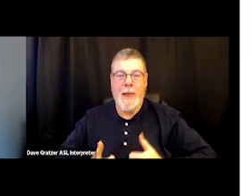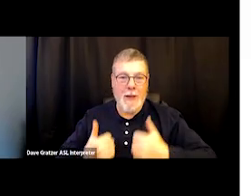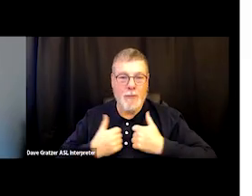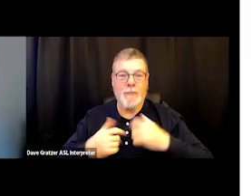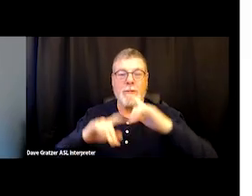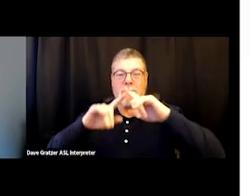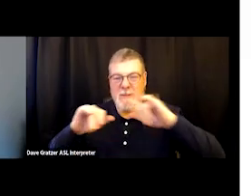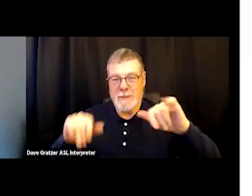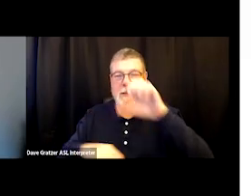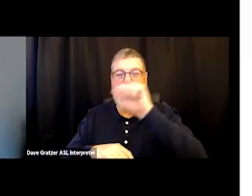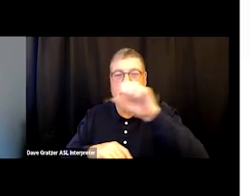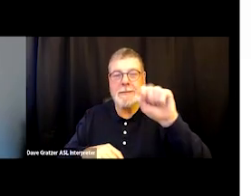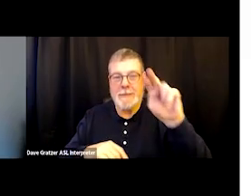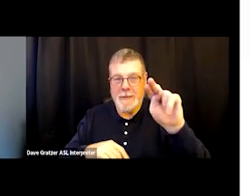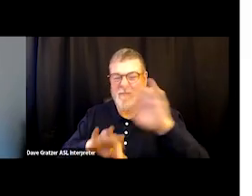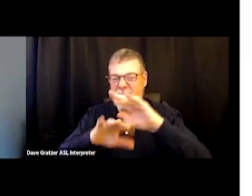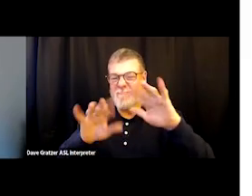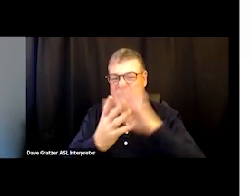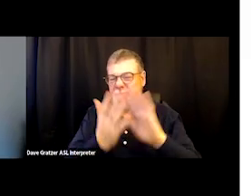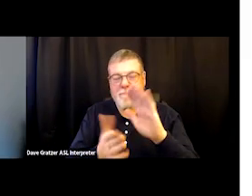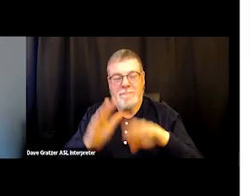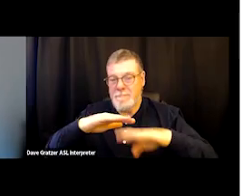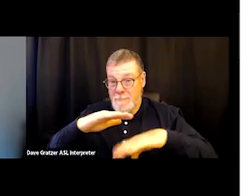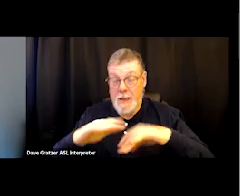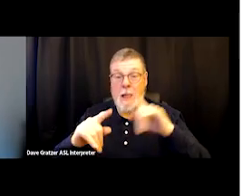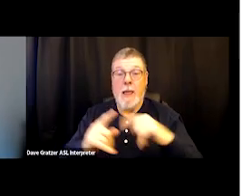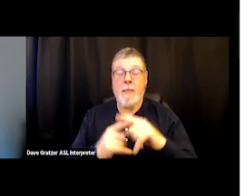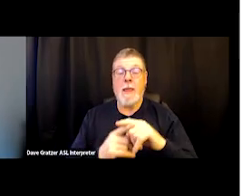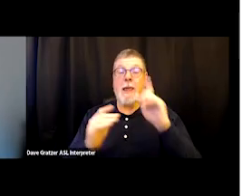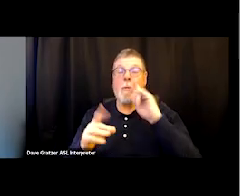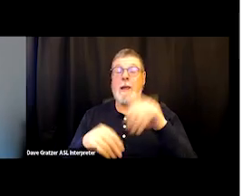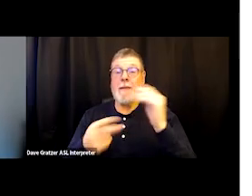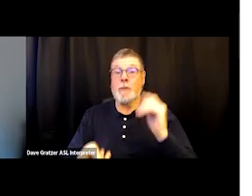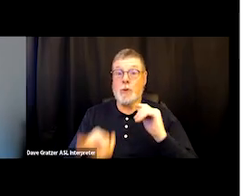So just kind the basic information. Then it'll give you two options.